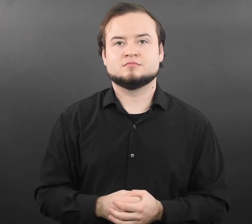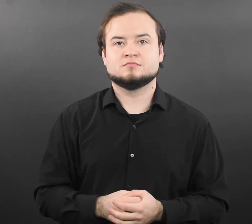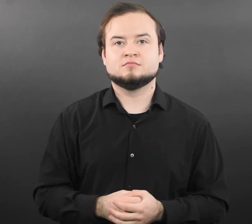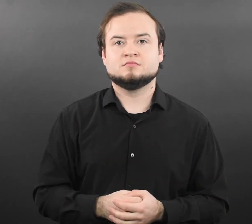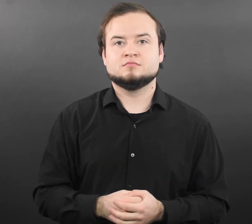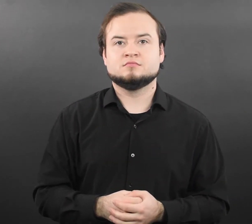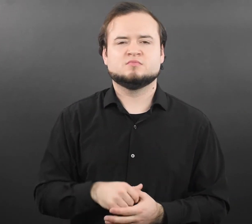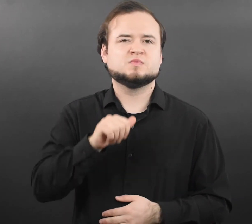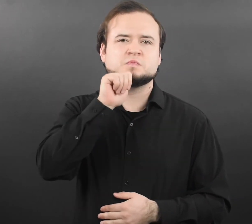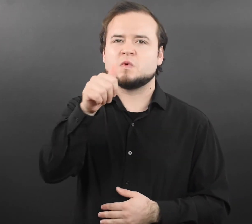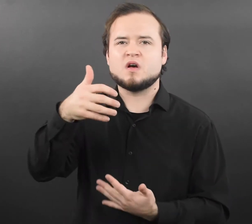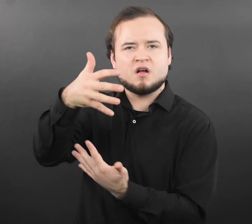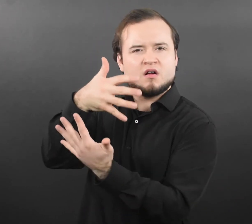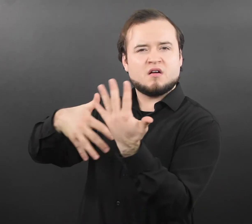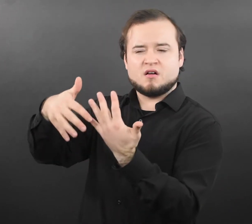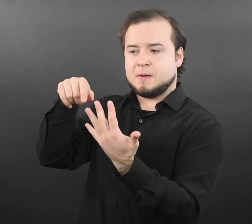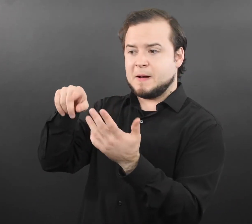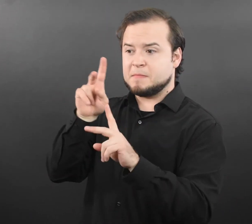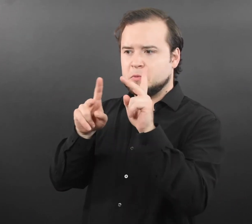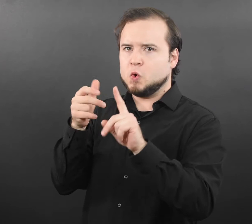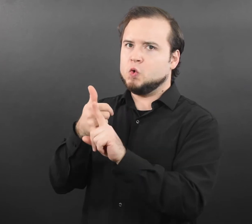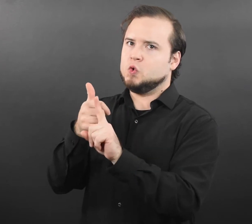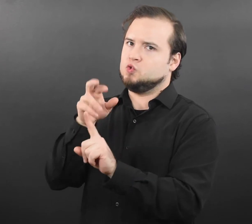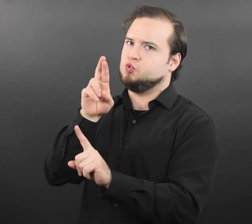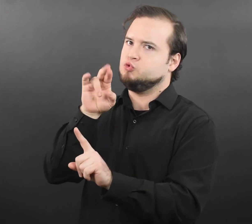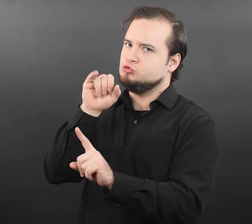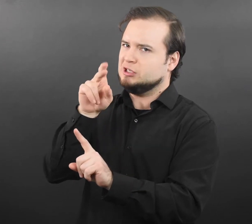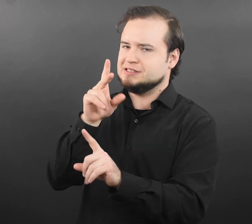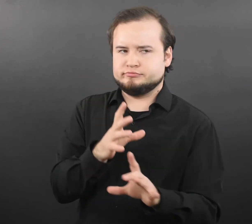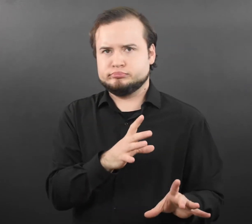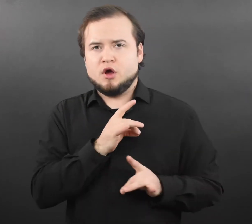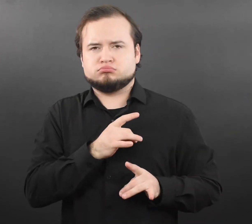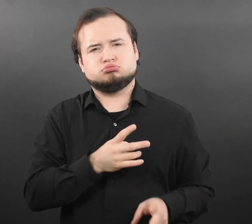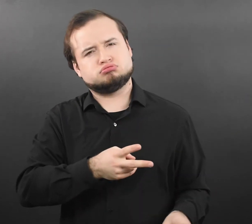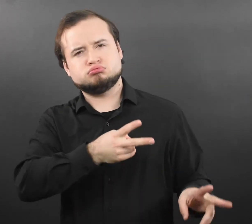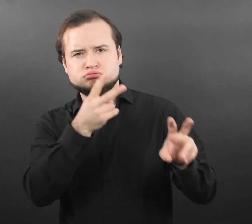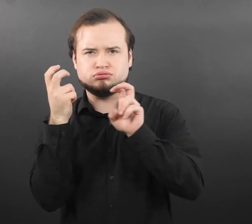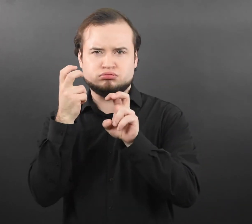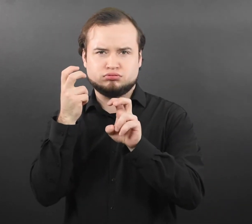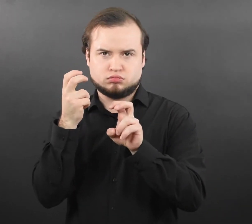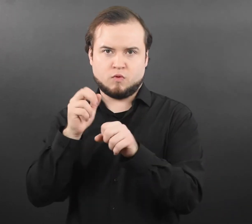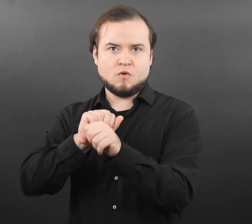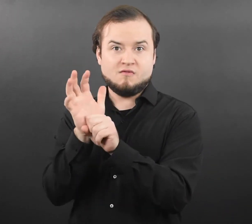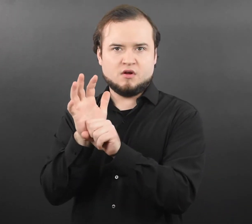Do not be around others who are at risk for getting very sick from COVID-19.